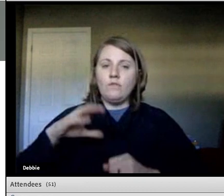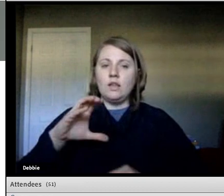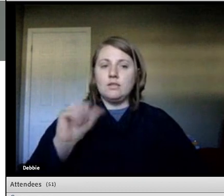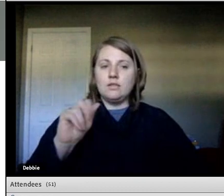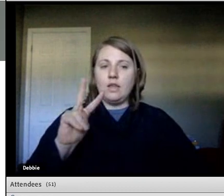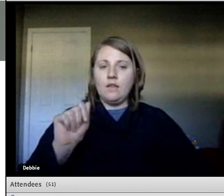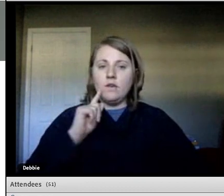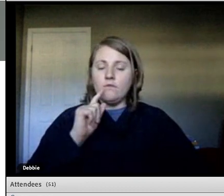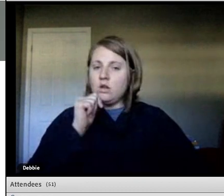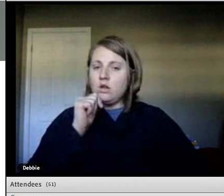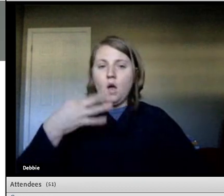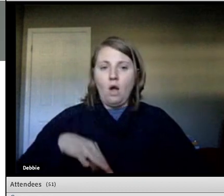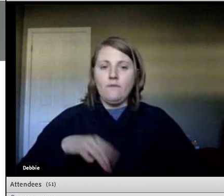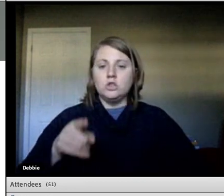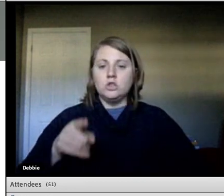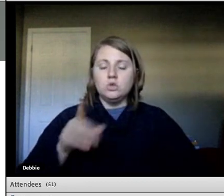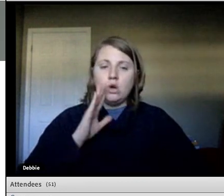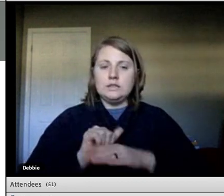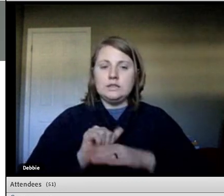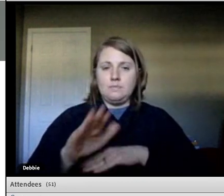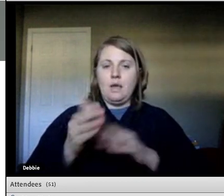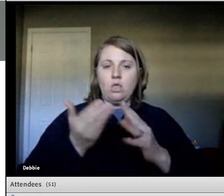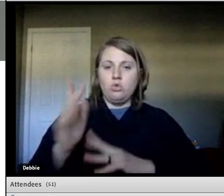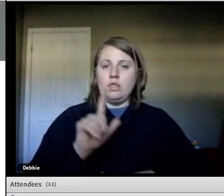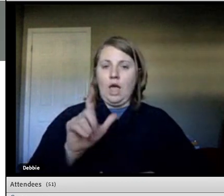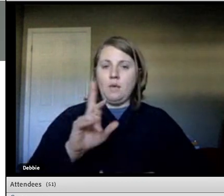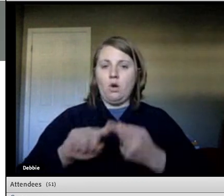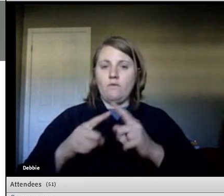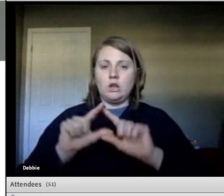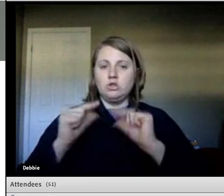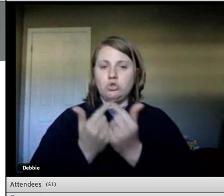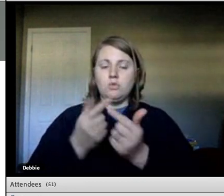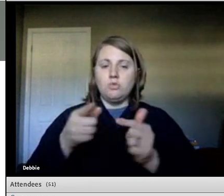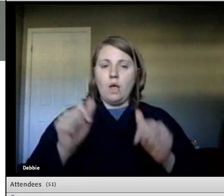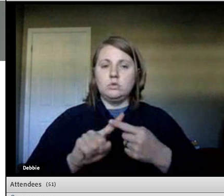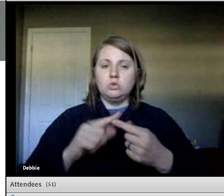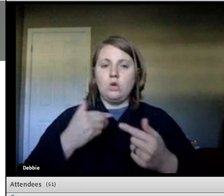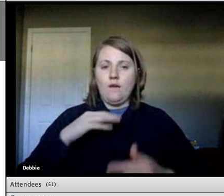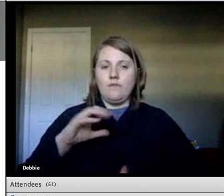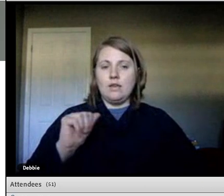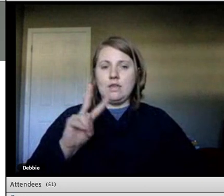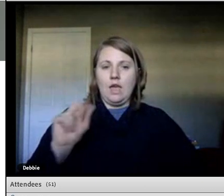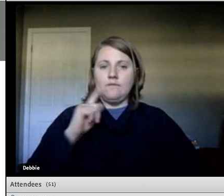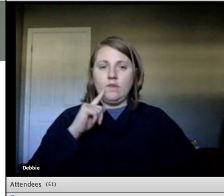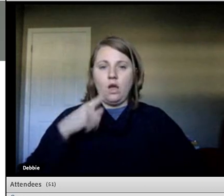you are able to get Canva Pro for free as a library. A lot of libraries have done that. It just takes a little patience